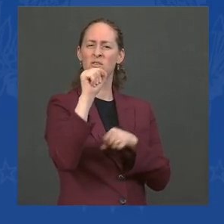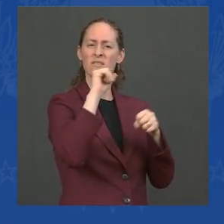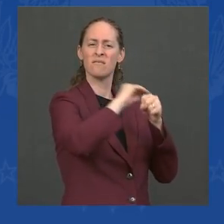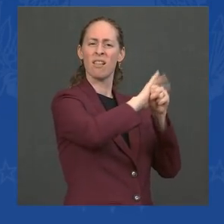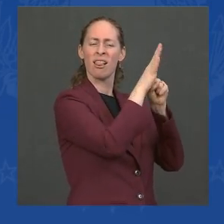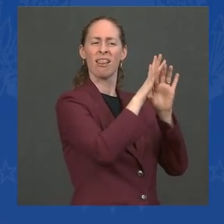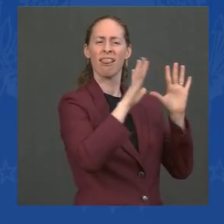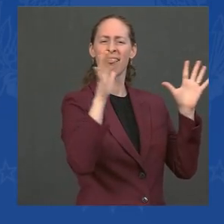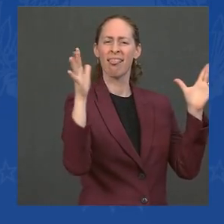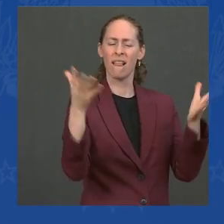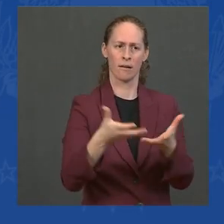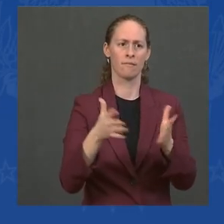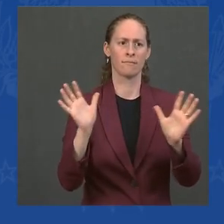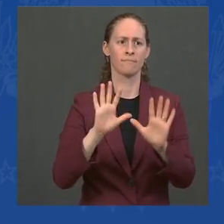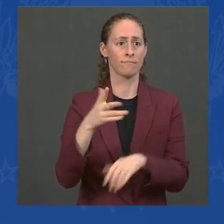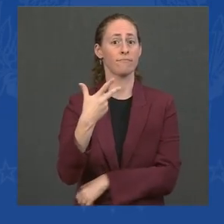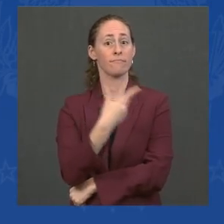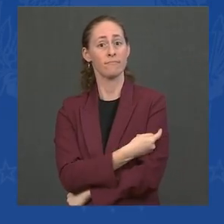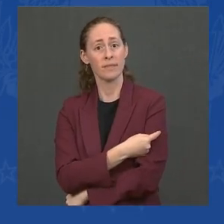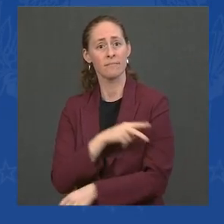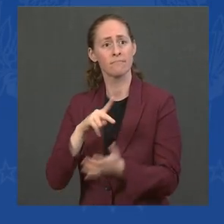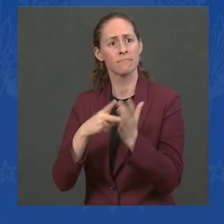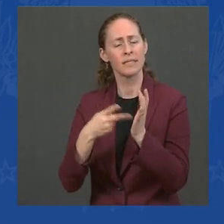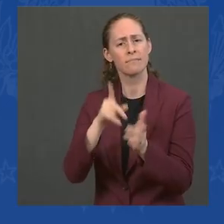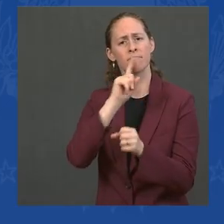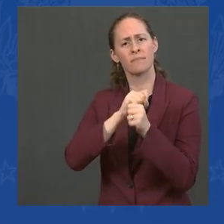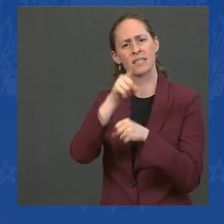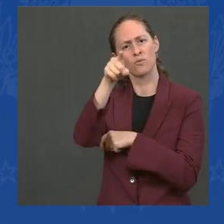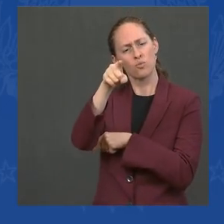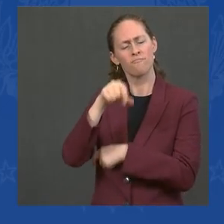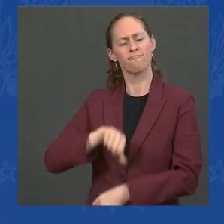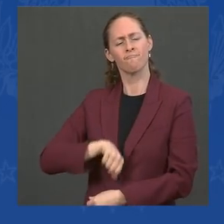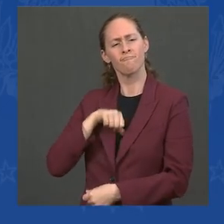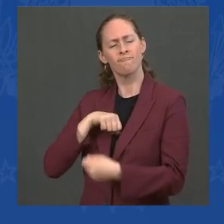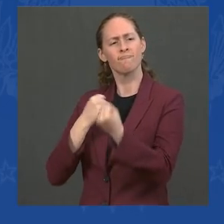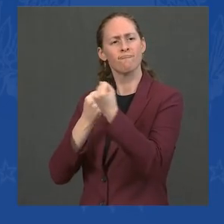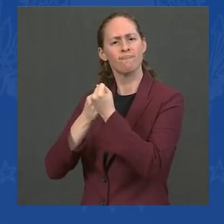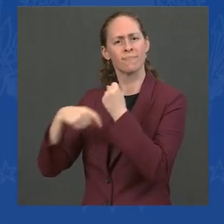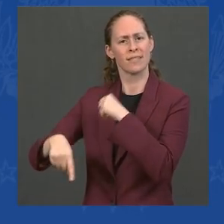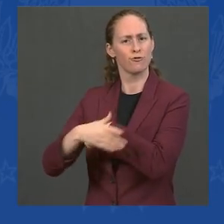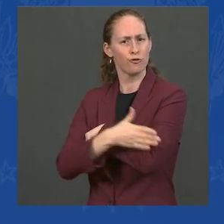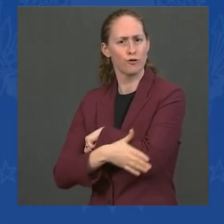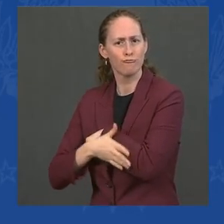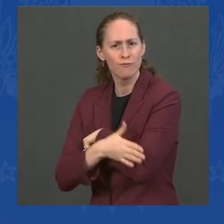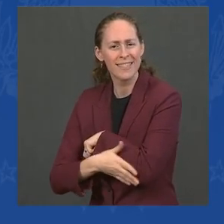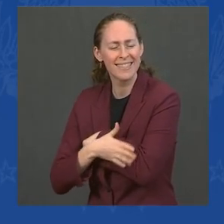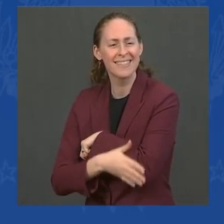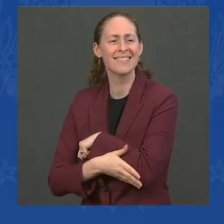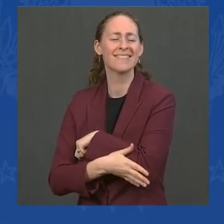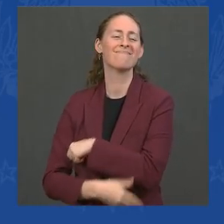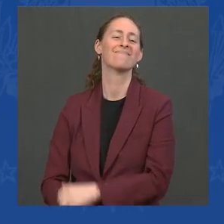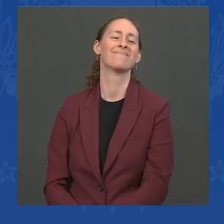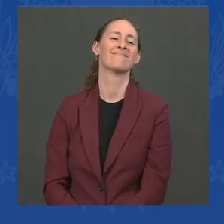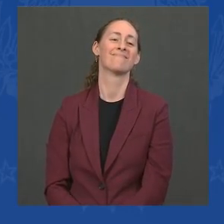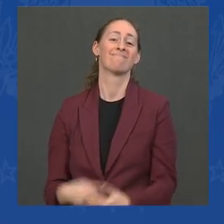that you can do. Thank you, and now it's my great pleasure to introduce the mayor of the great city of Chicago,